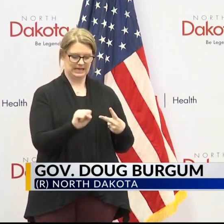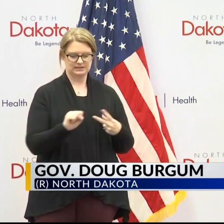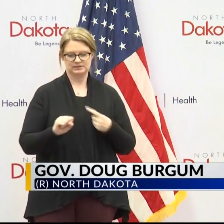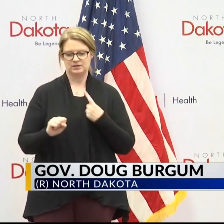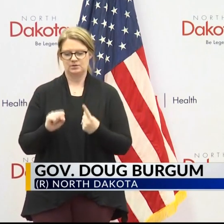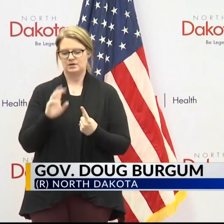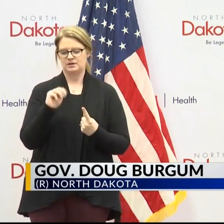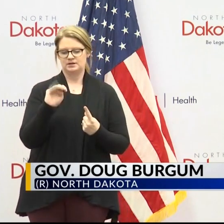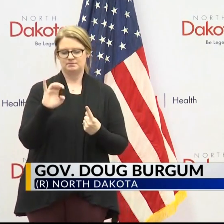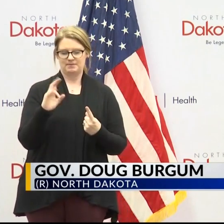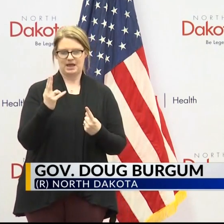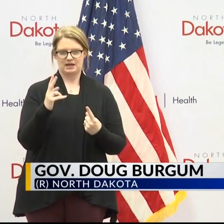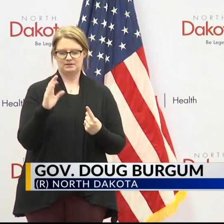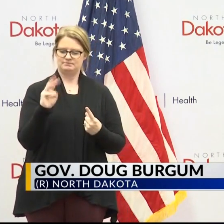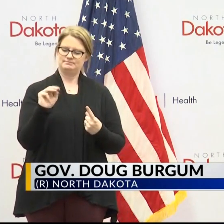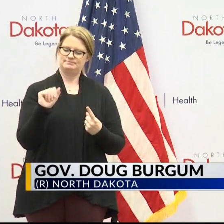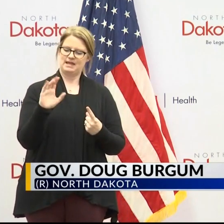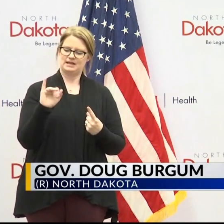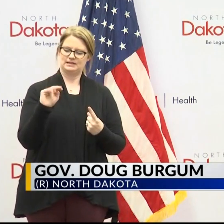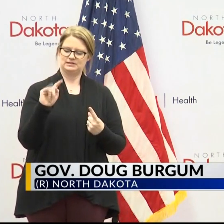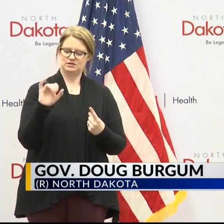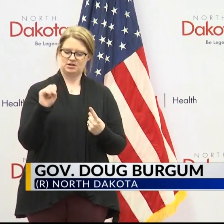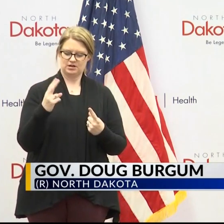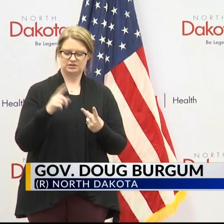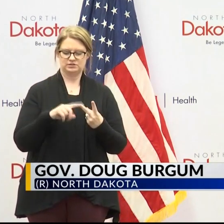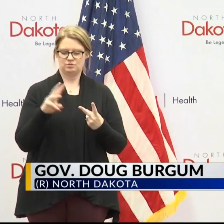DEPARTMENT OF HEALTH -- 13 ADDITIONAL CASES OF COFFEE 19.